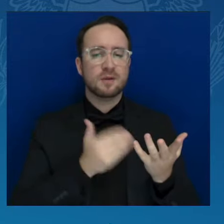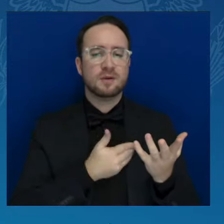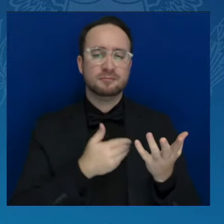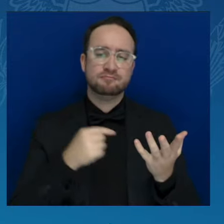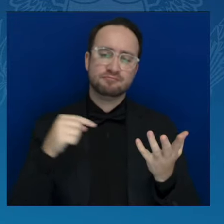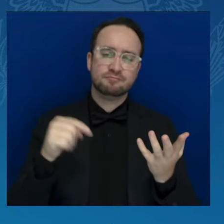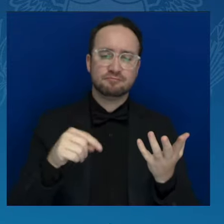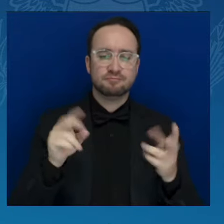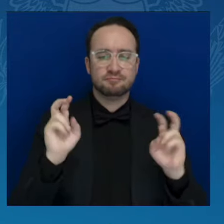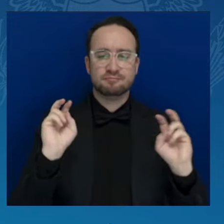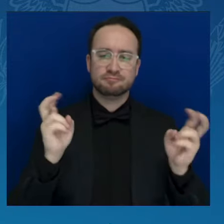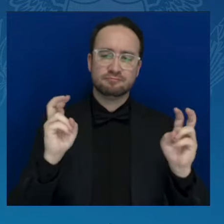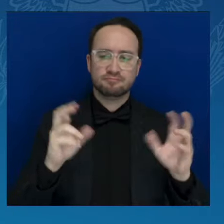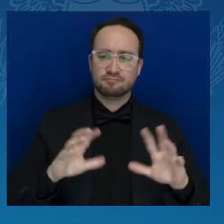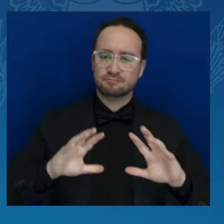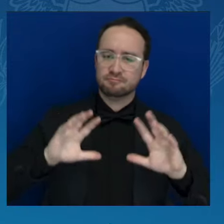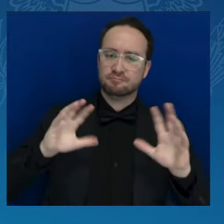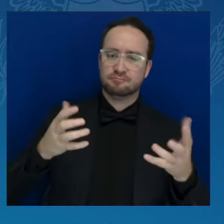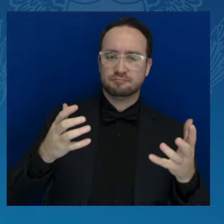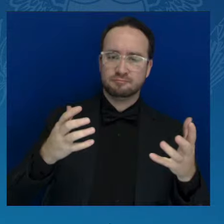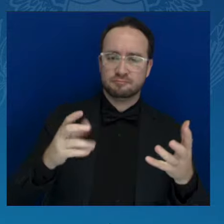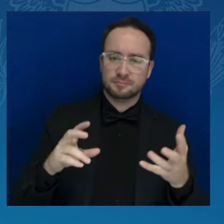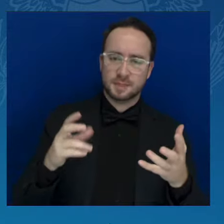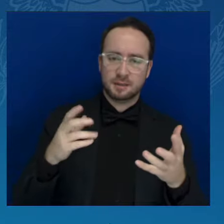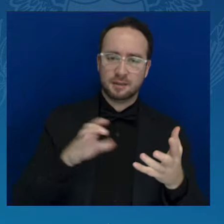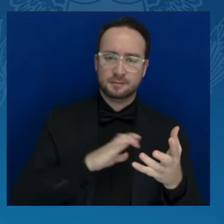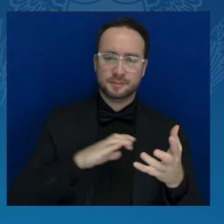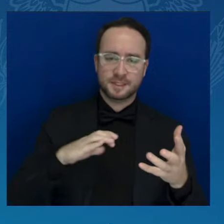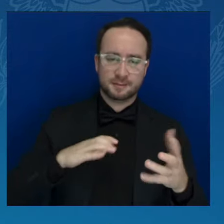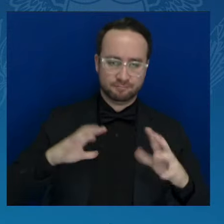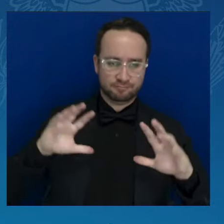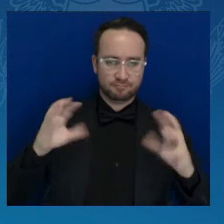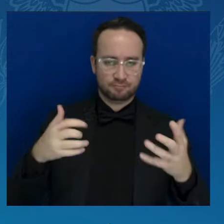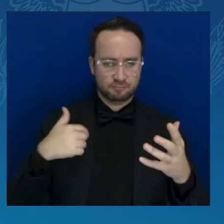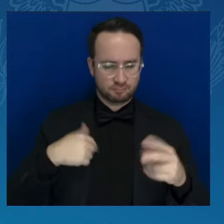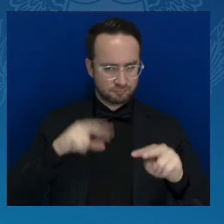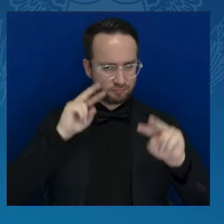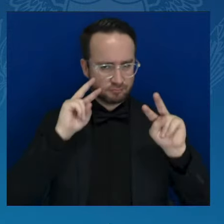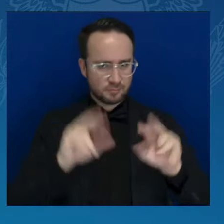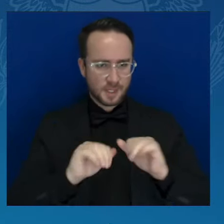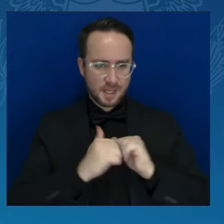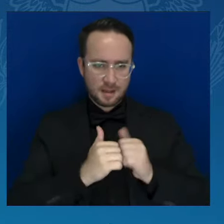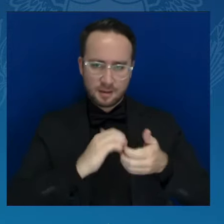We know from experience the collaboration on space delivers, and we've seen that most recently